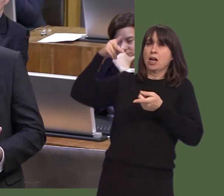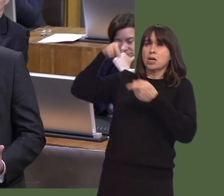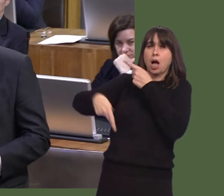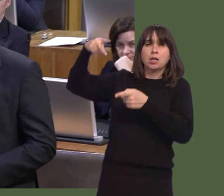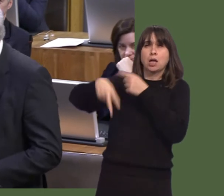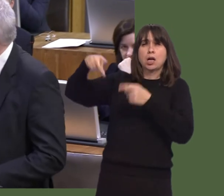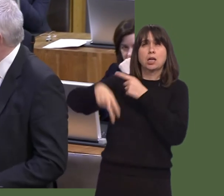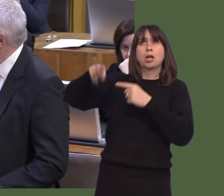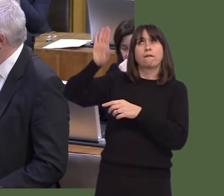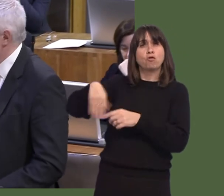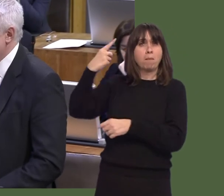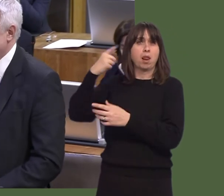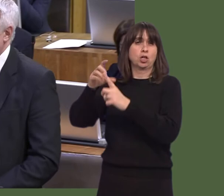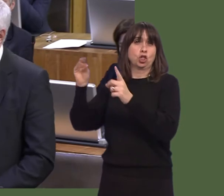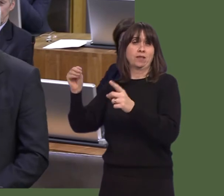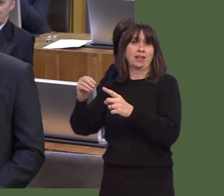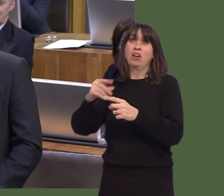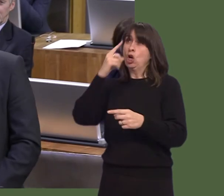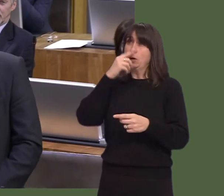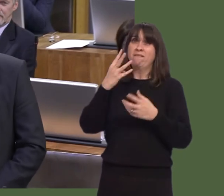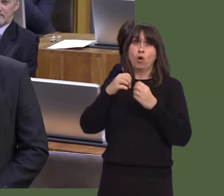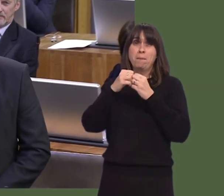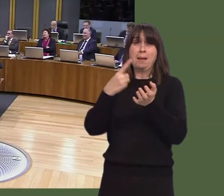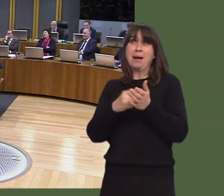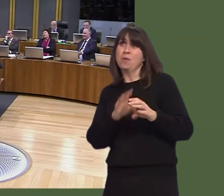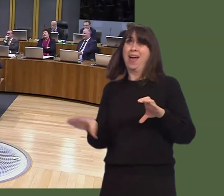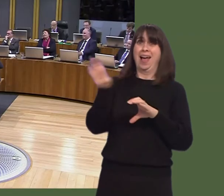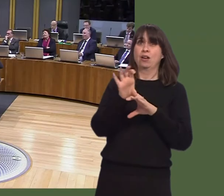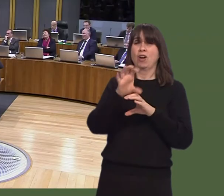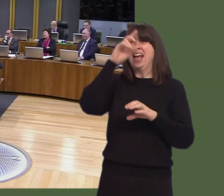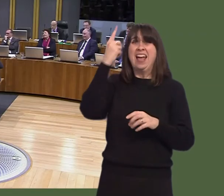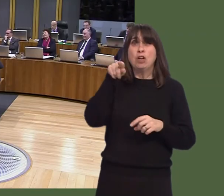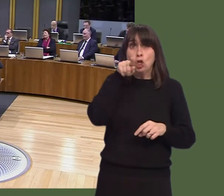But as I say, as far as Baglan is concerned, no decision has been taken.